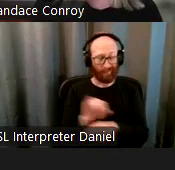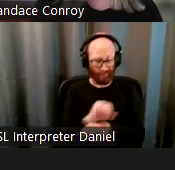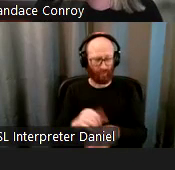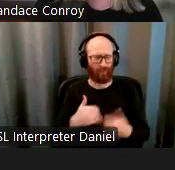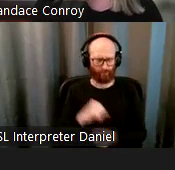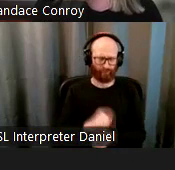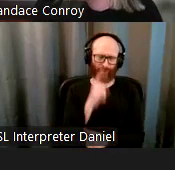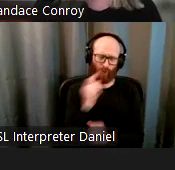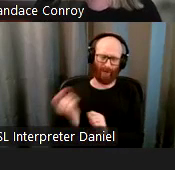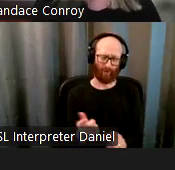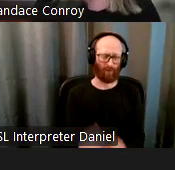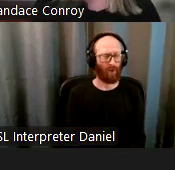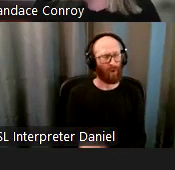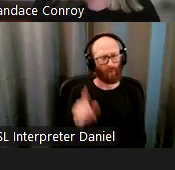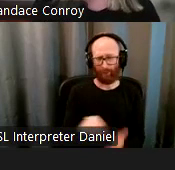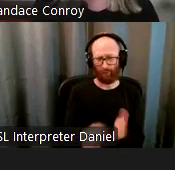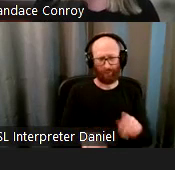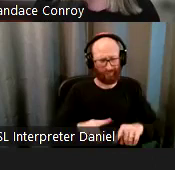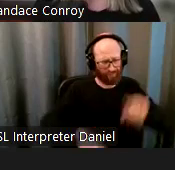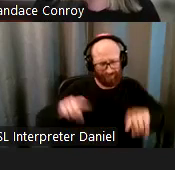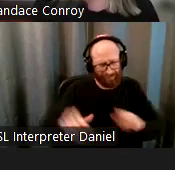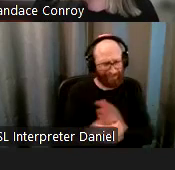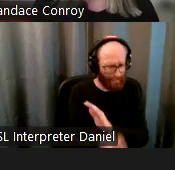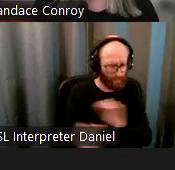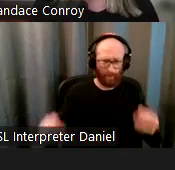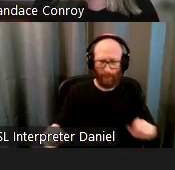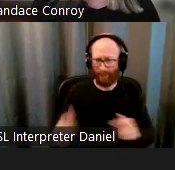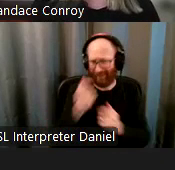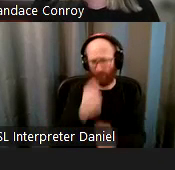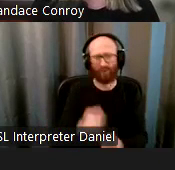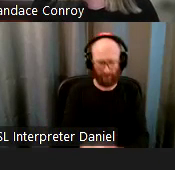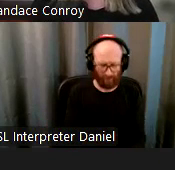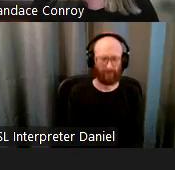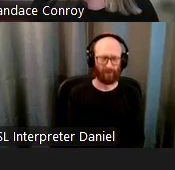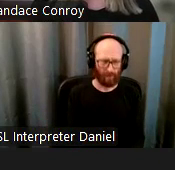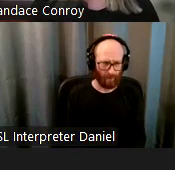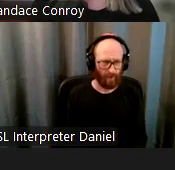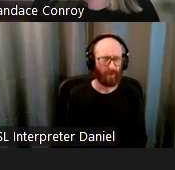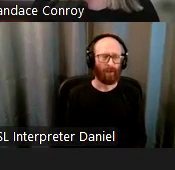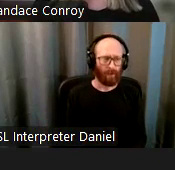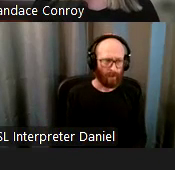We need students of all skills, abilities, and interests, and we really wanted to ensure that